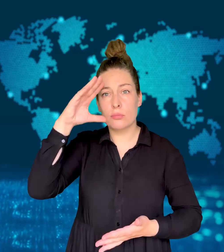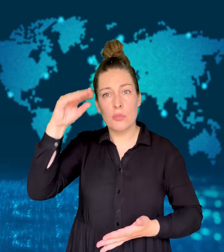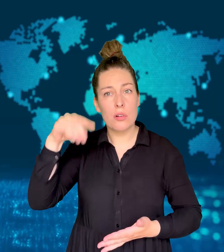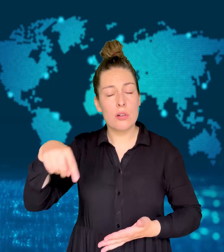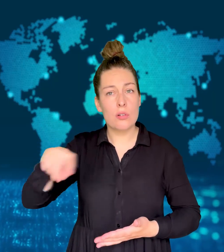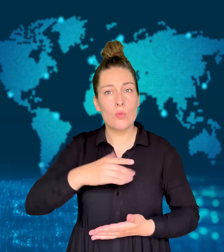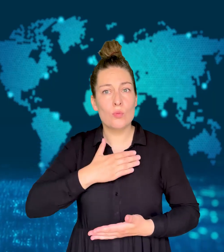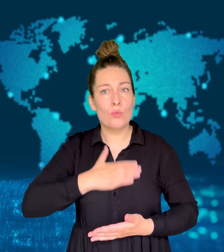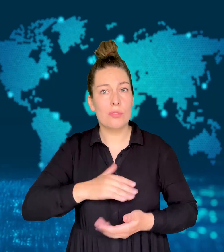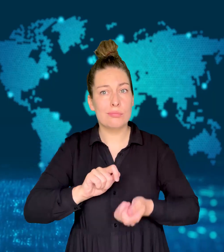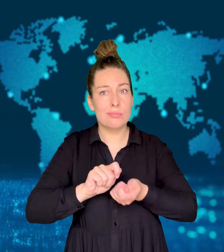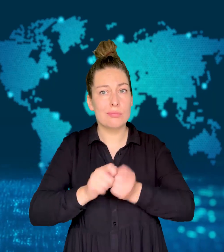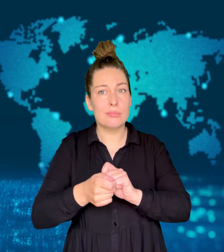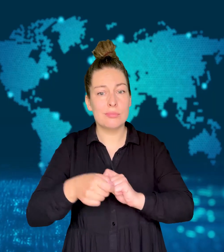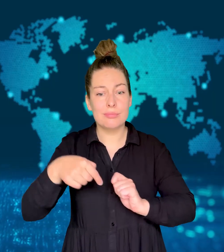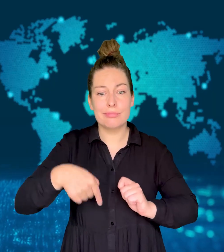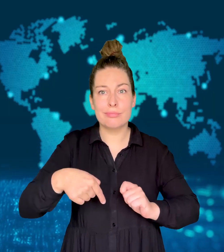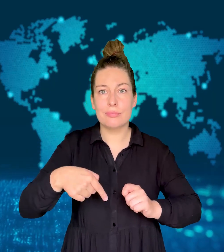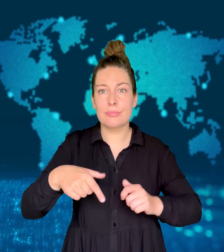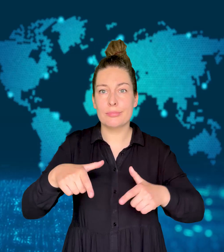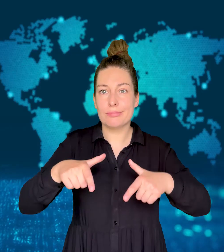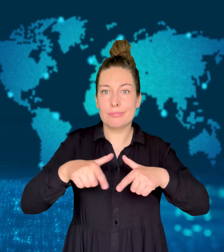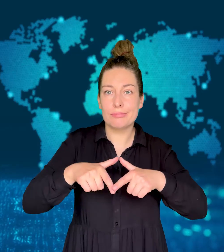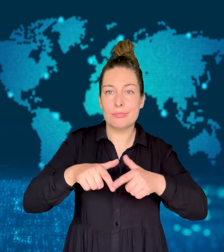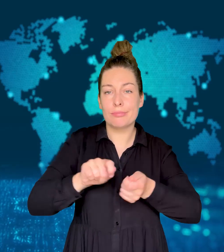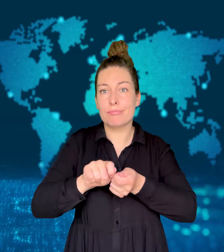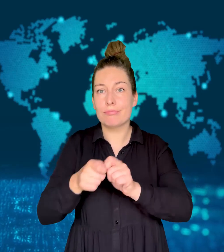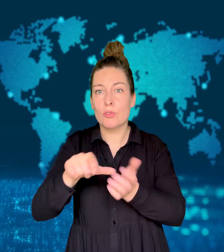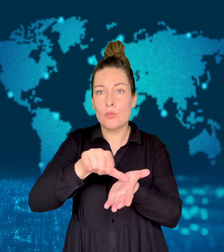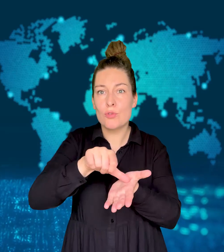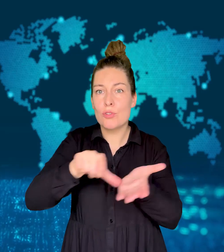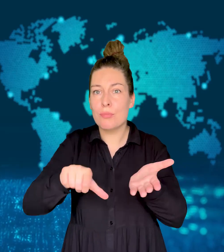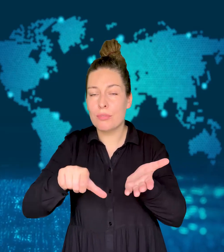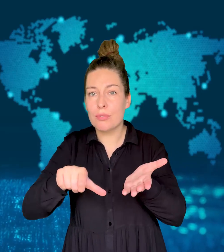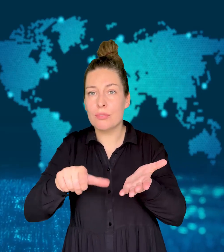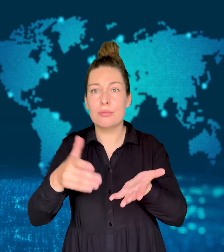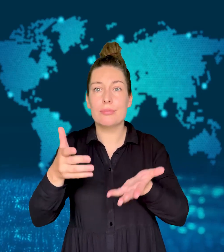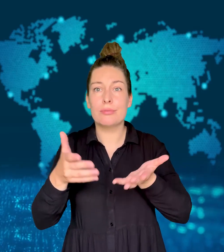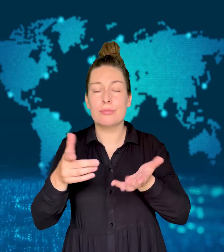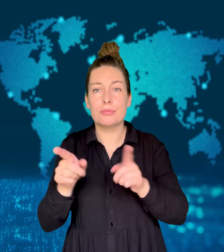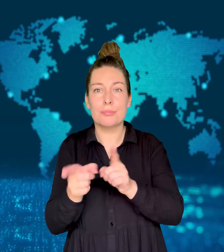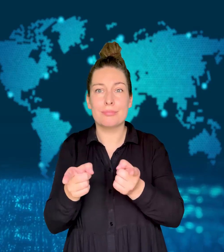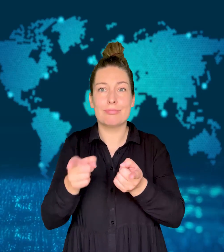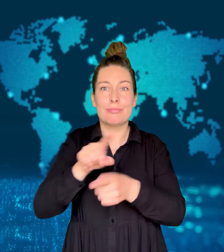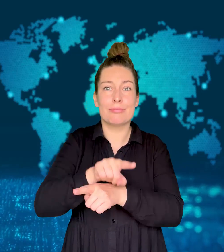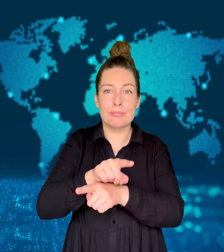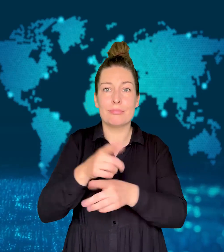The law bans surgical sex changes.